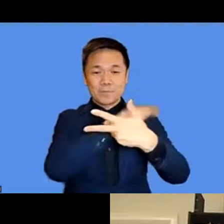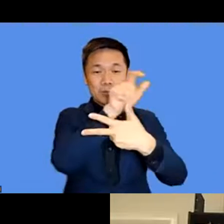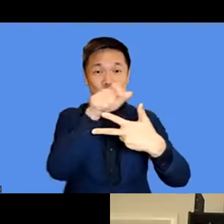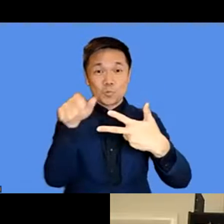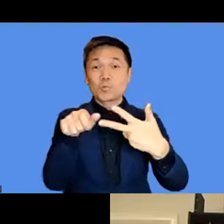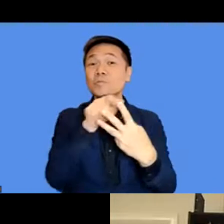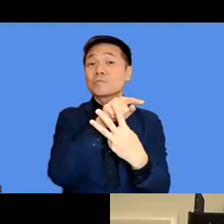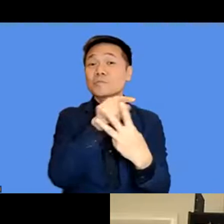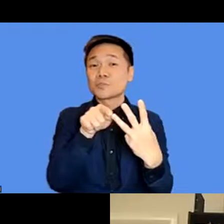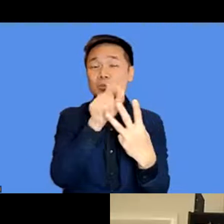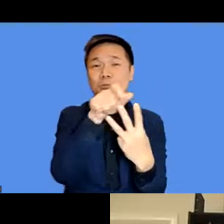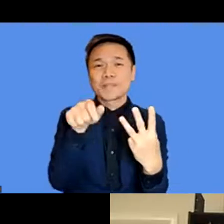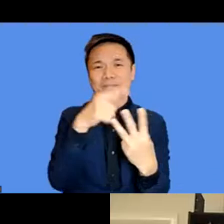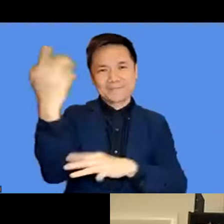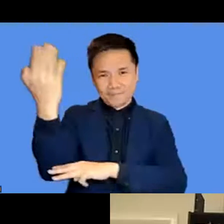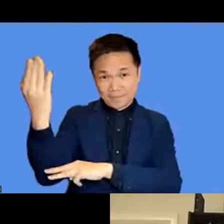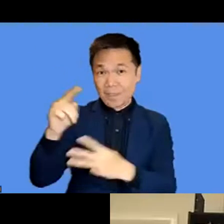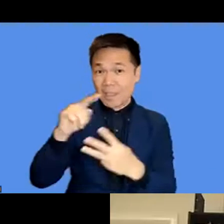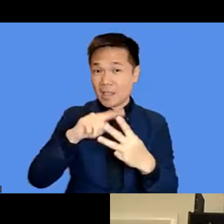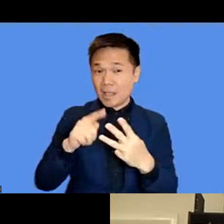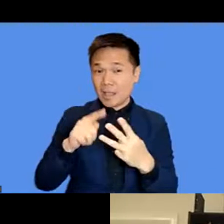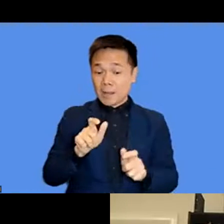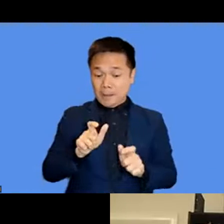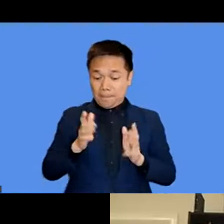They will present on citizen generated data and persons with disabilities.